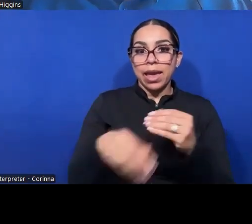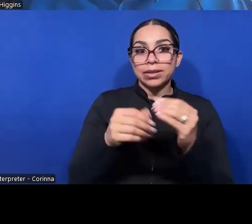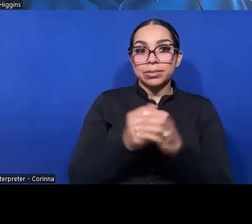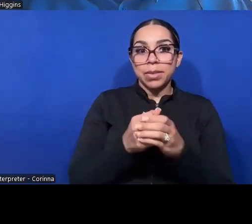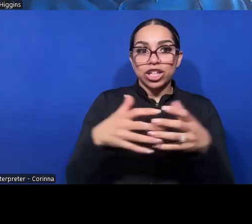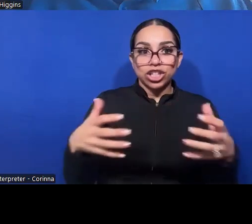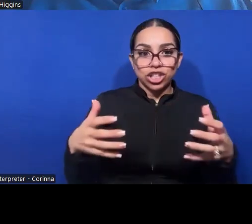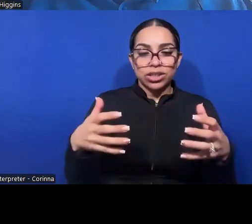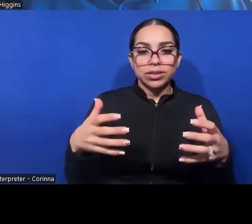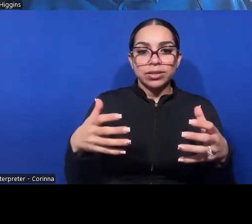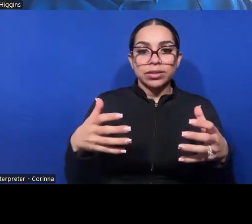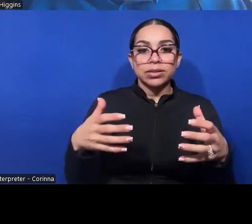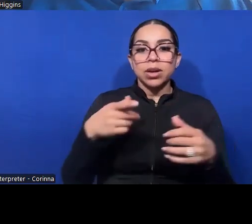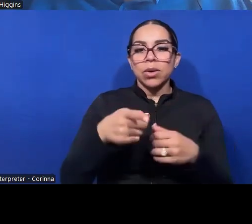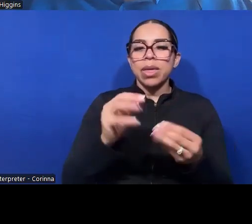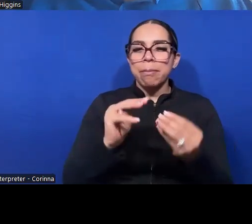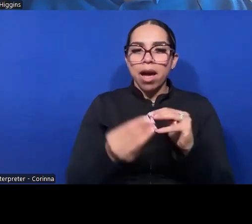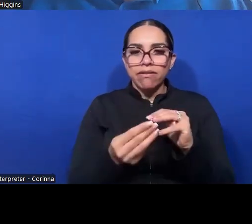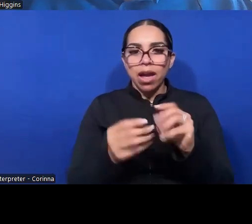So exemptions include.